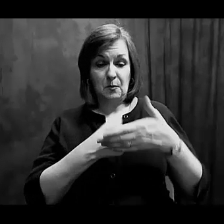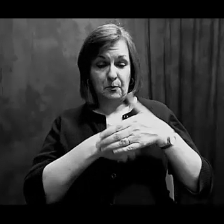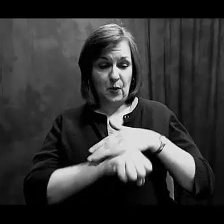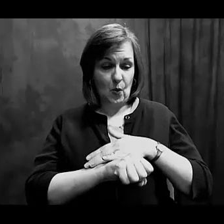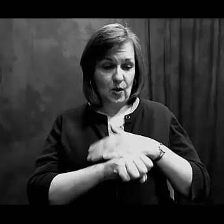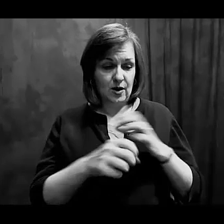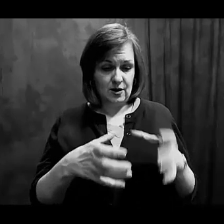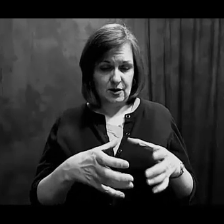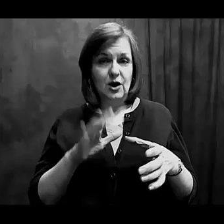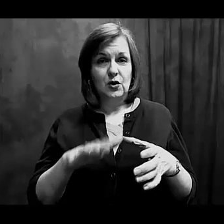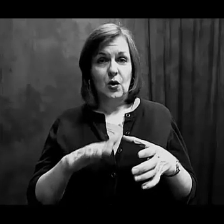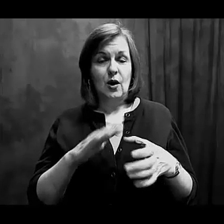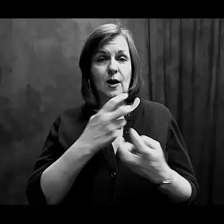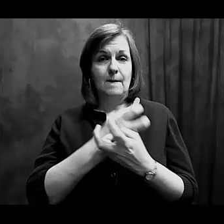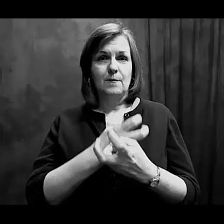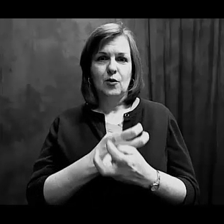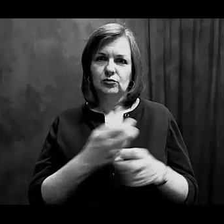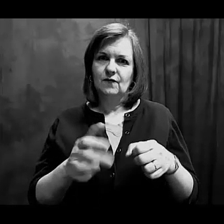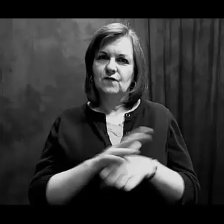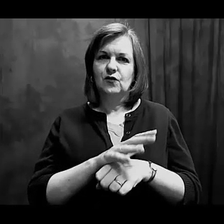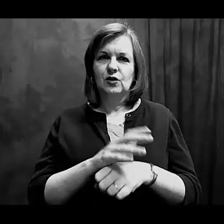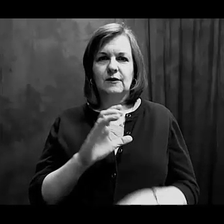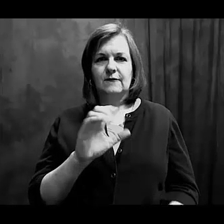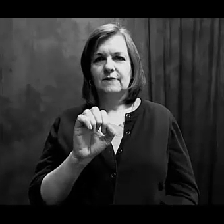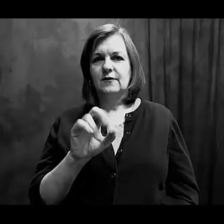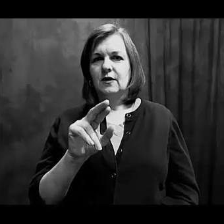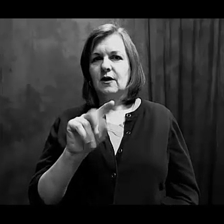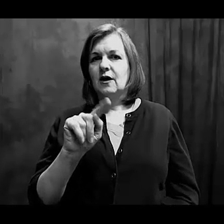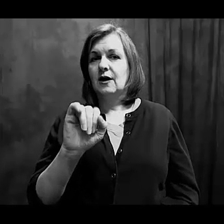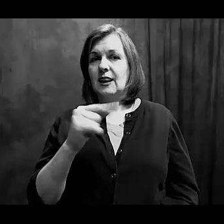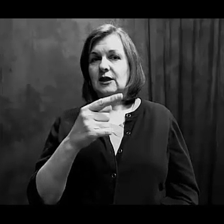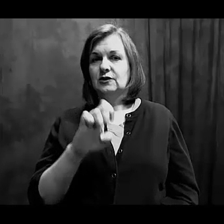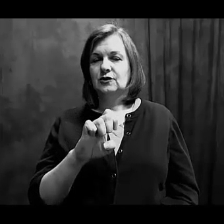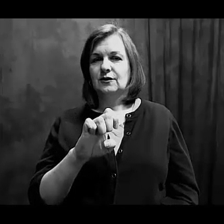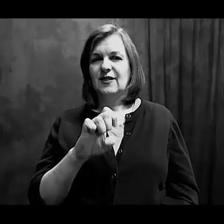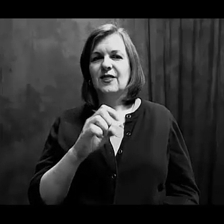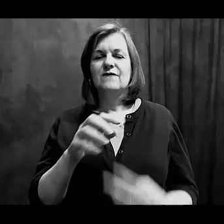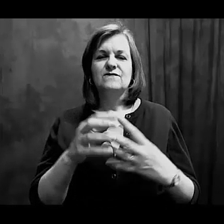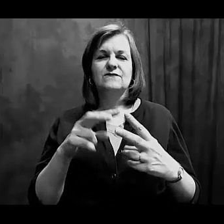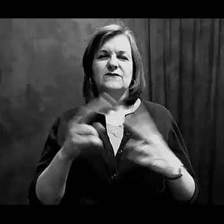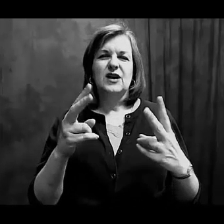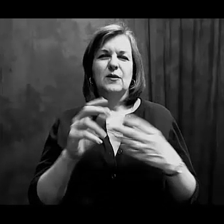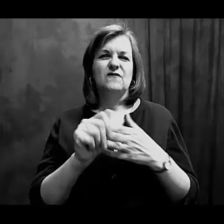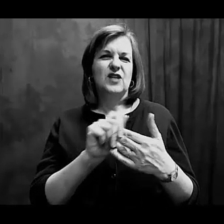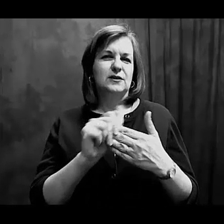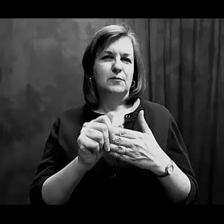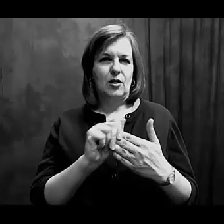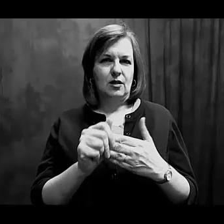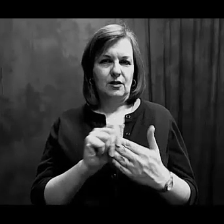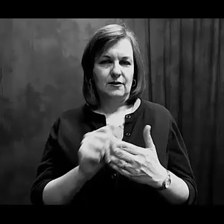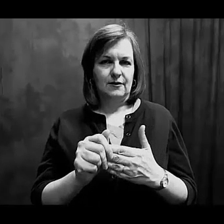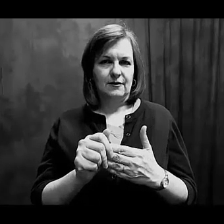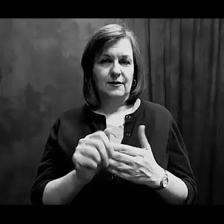the cream color is bone tissue or the osteocytes